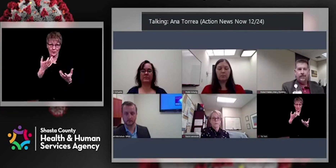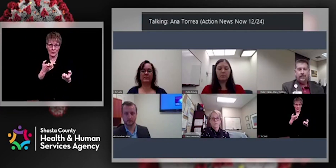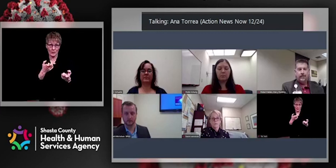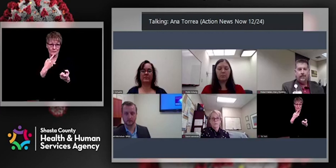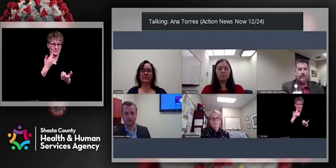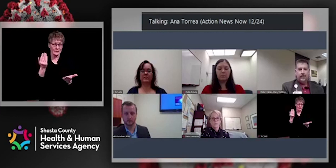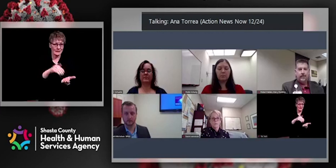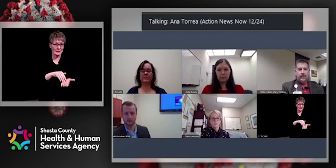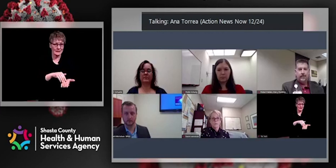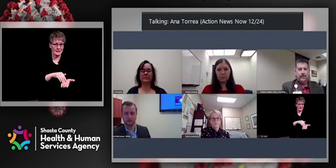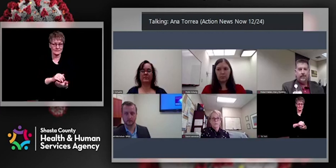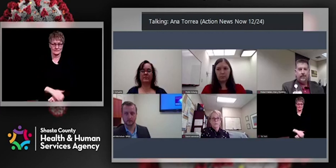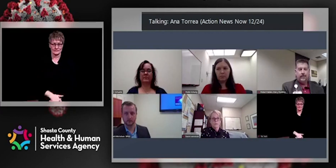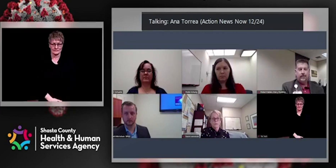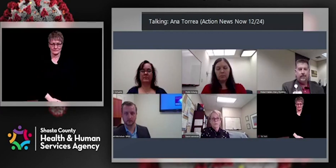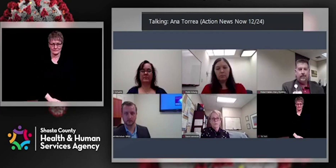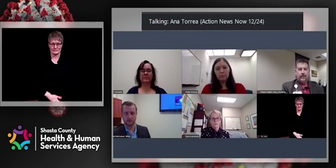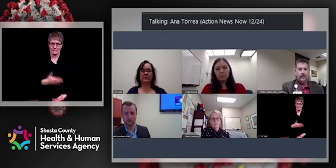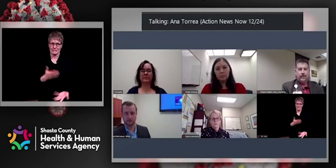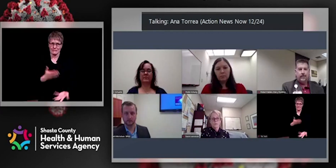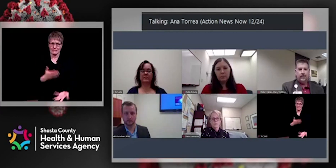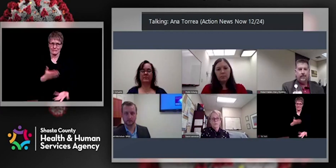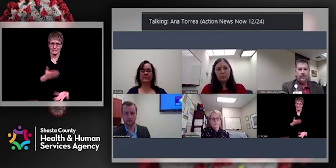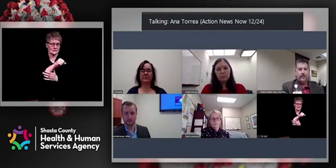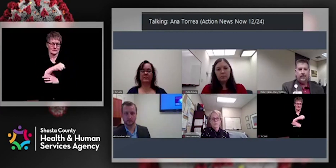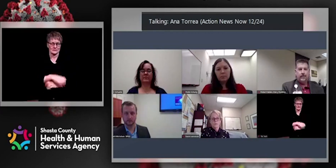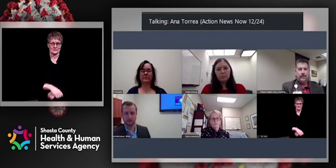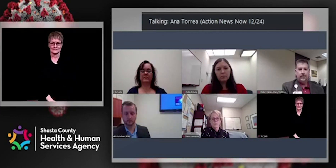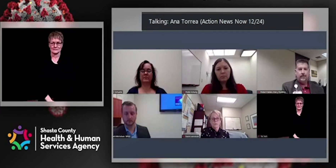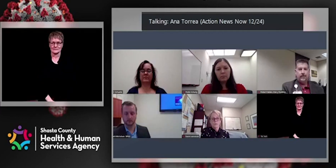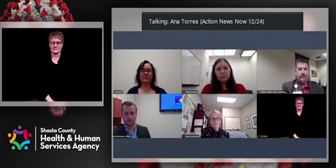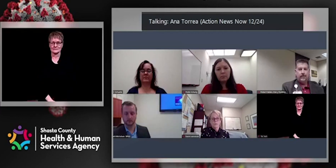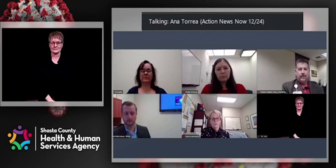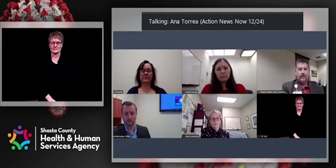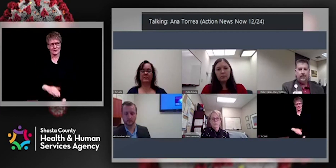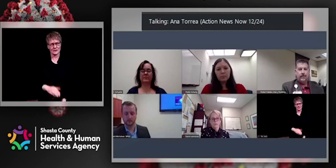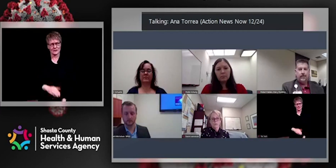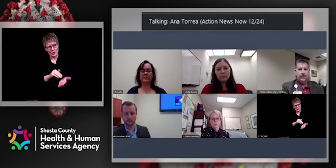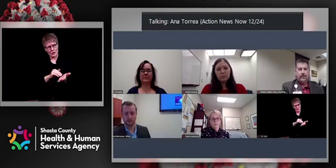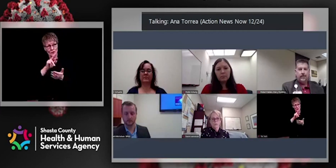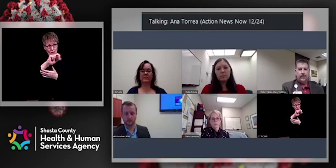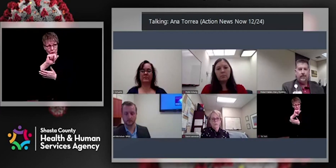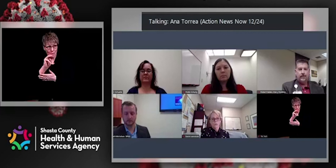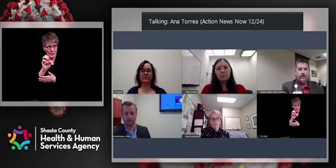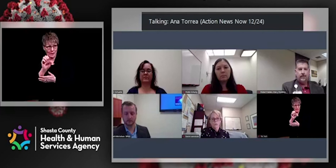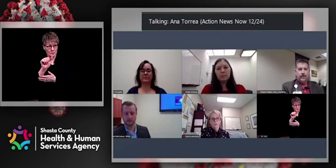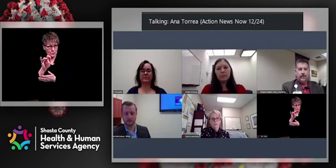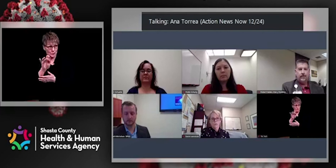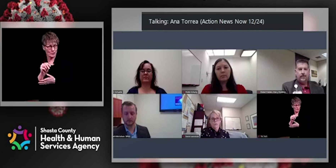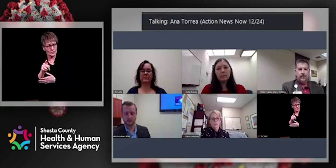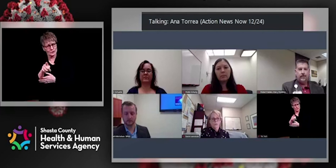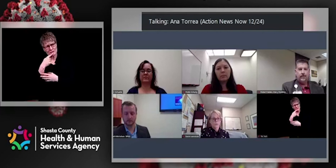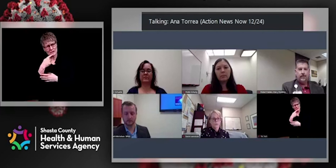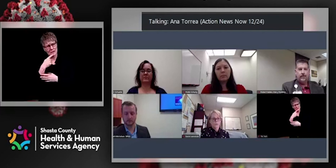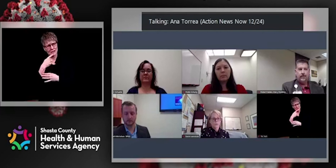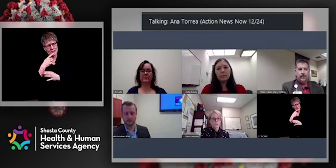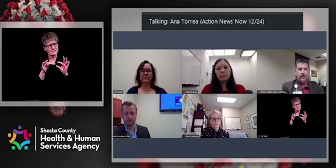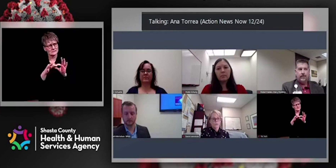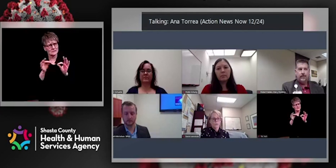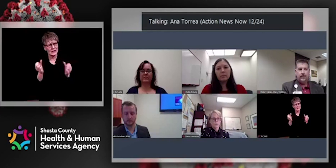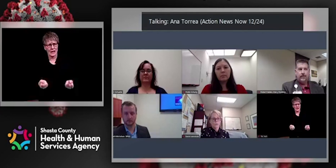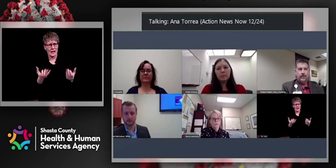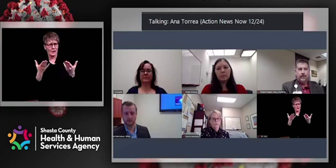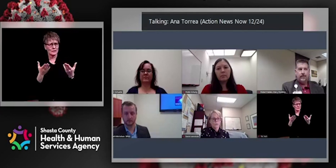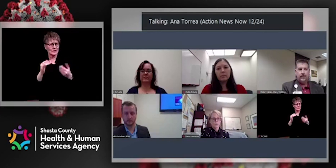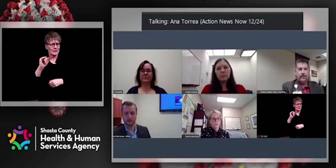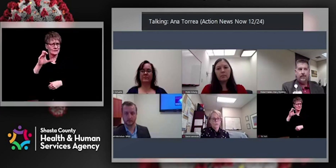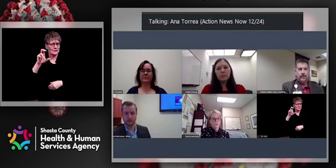or I probably have missed it. Dr. Ramstrom did you mention how many ICU beds we had county-wide?